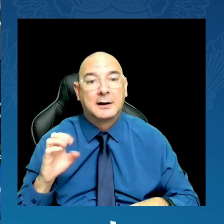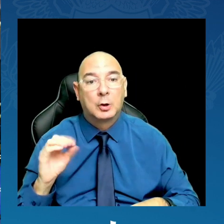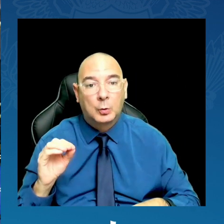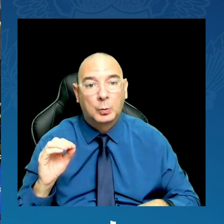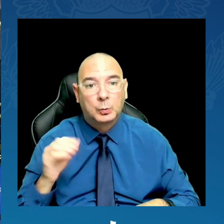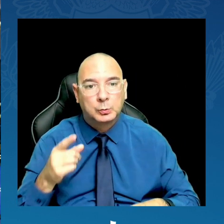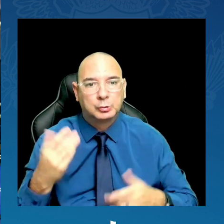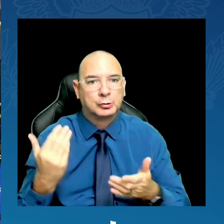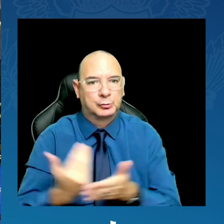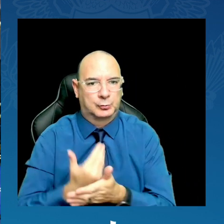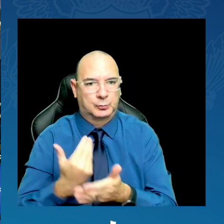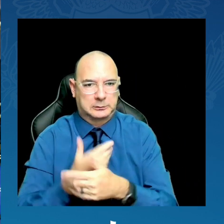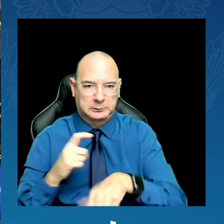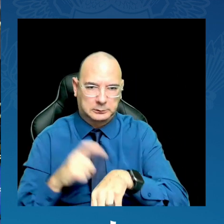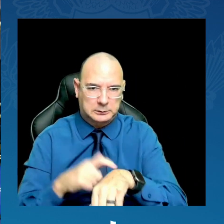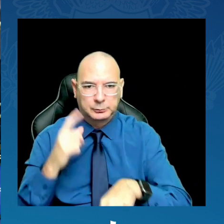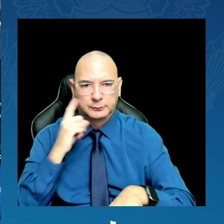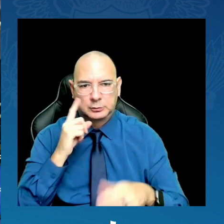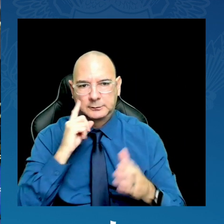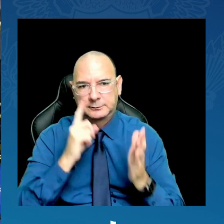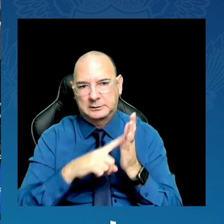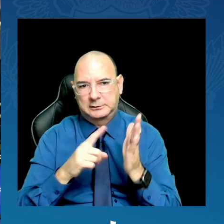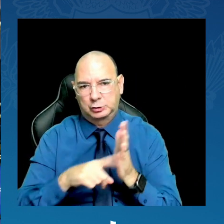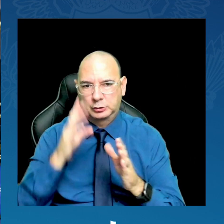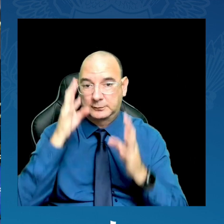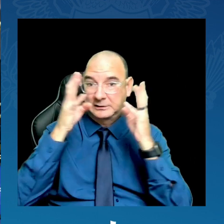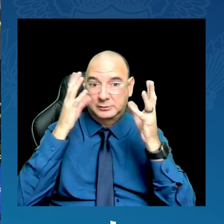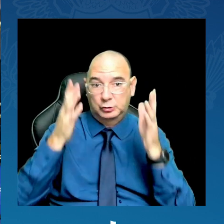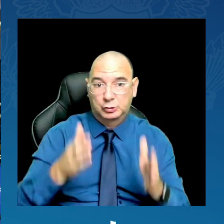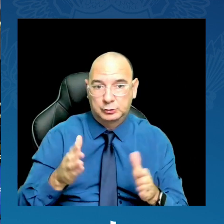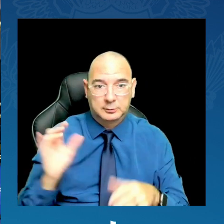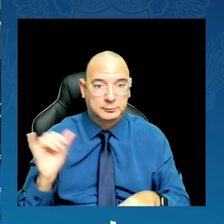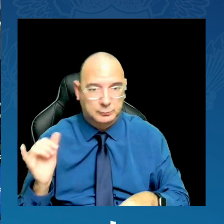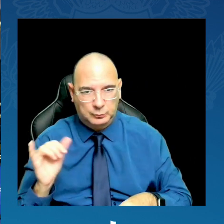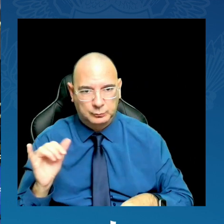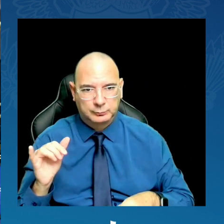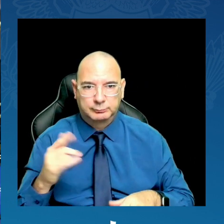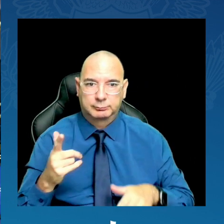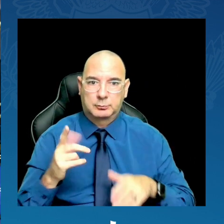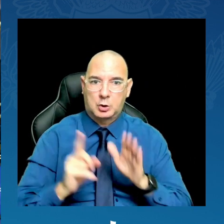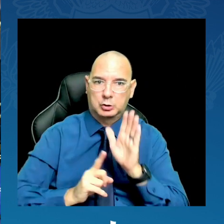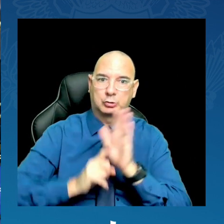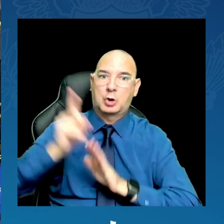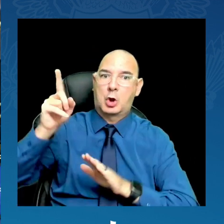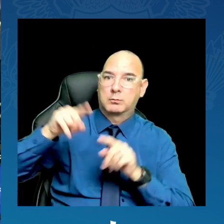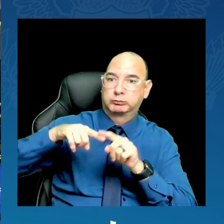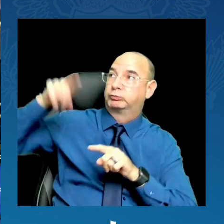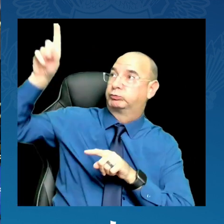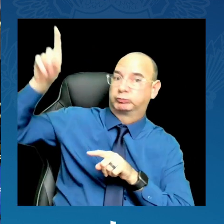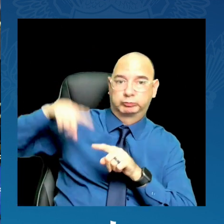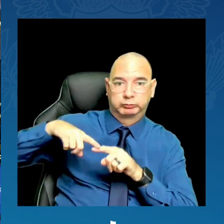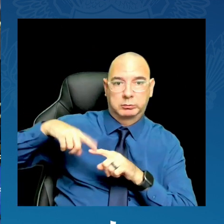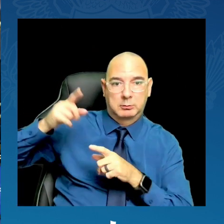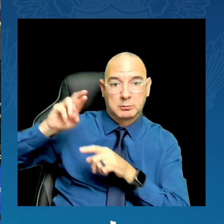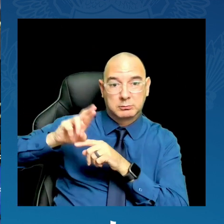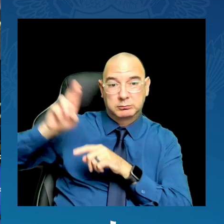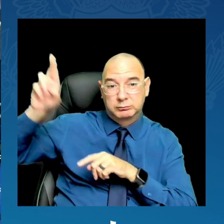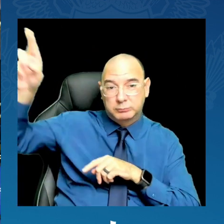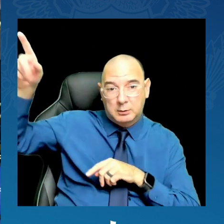The same launch vehicles developed to send crew and cargo to the icy US have allowed America to dominate the global commercial space launch market,